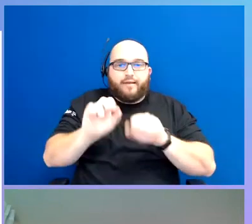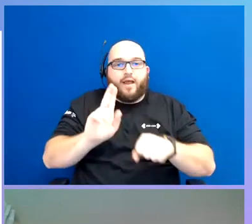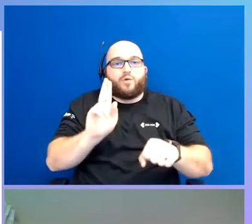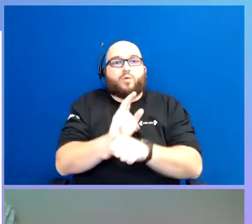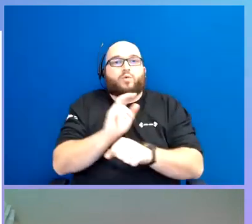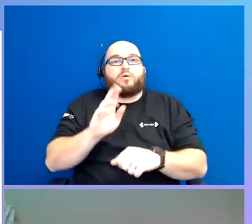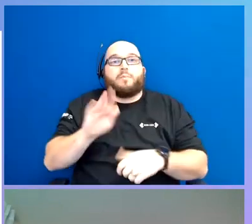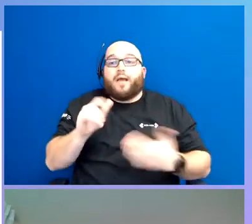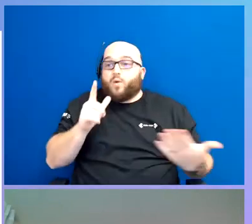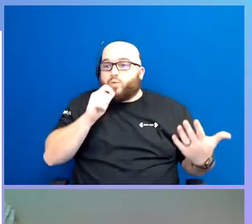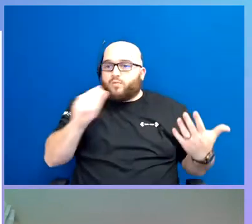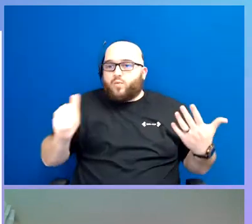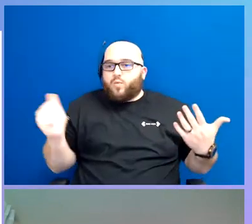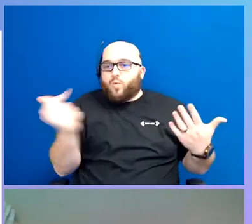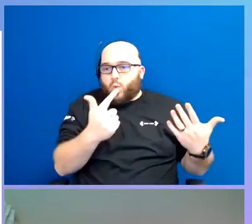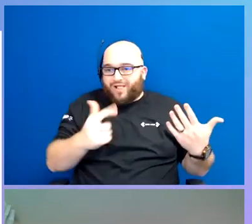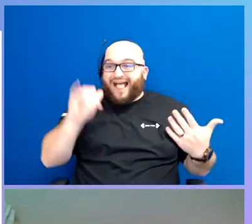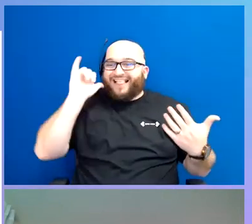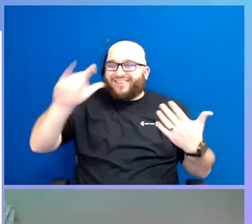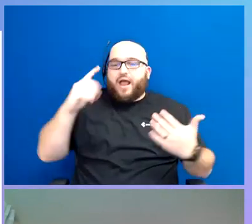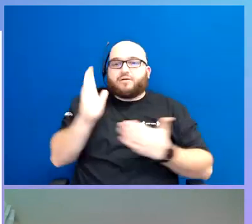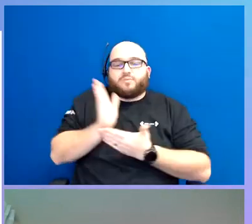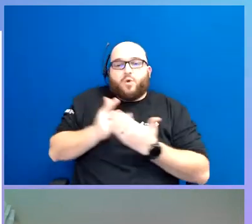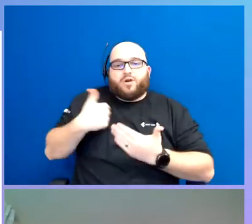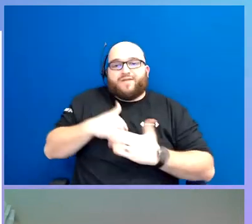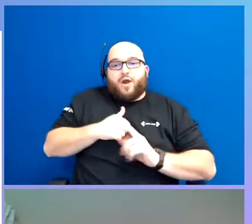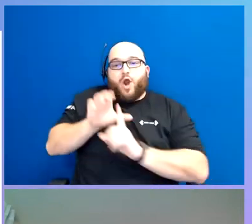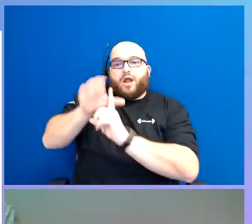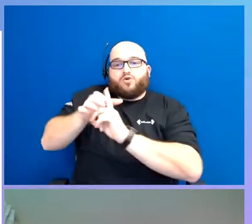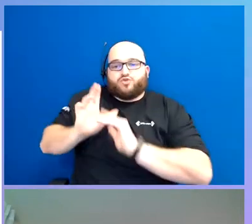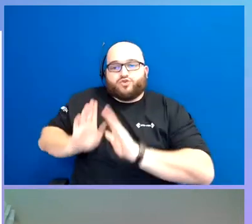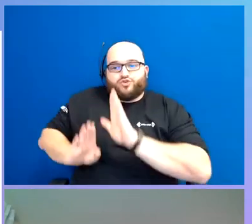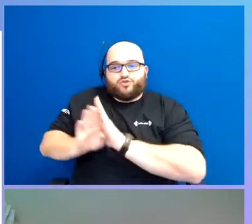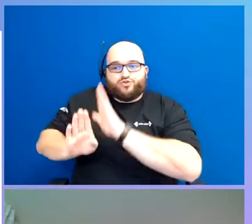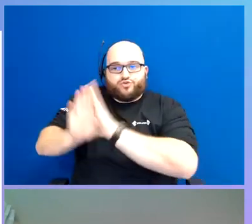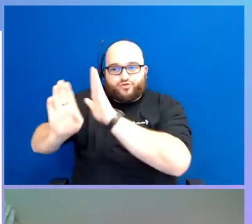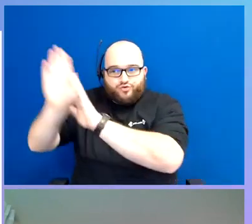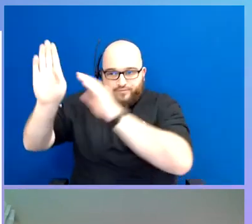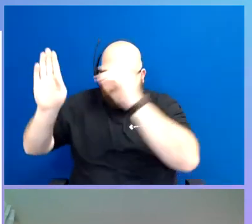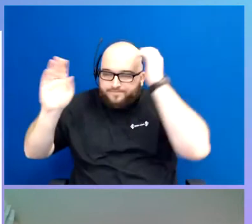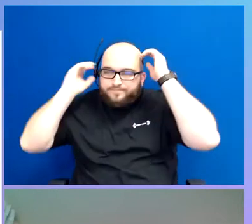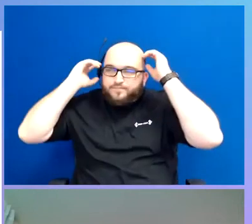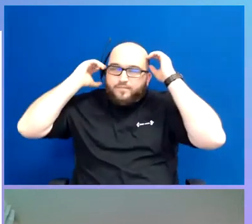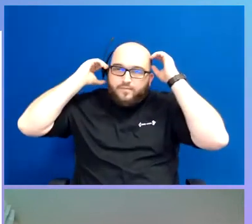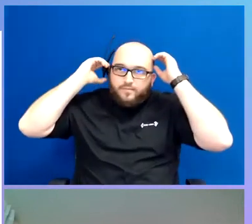of the culture building and, you know, for that, for that kind of